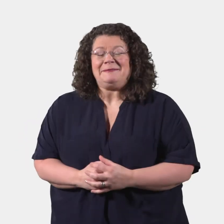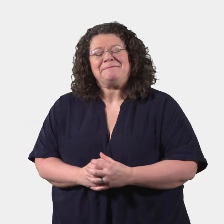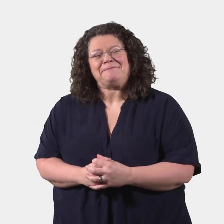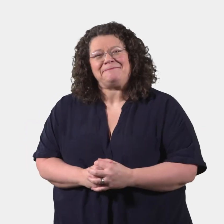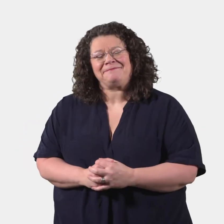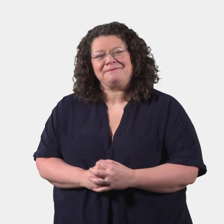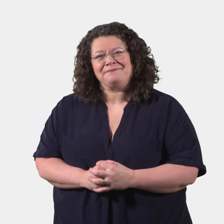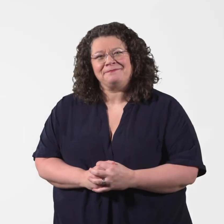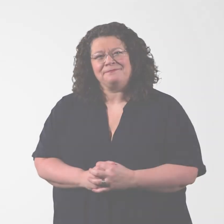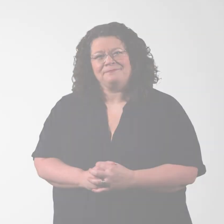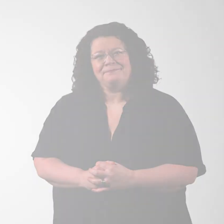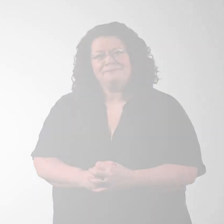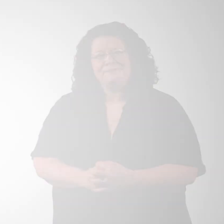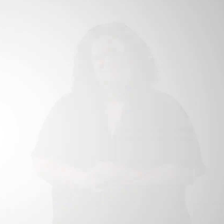See below for more info.